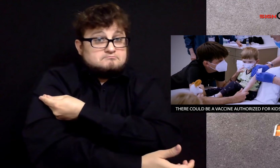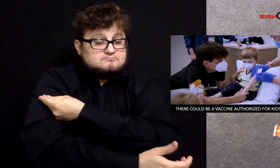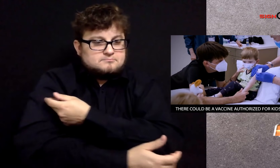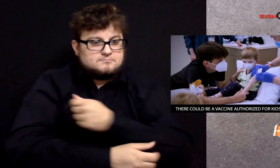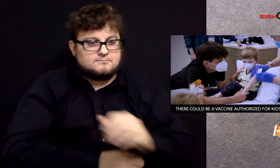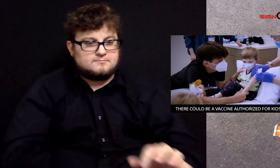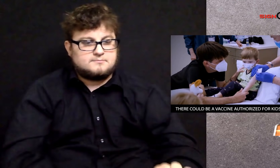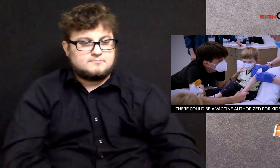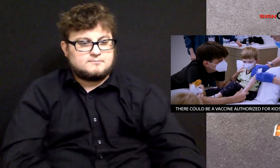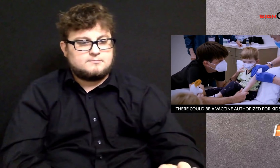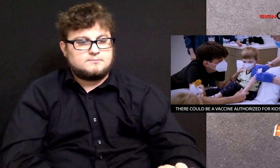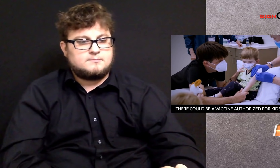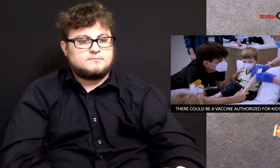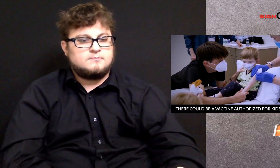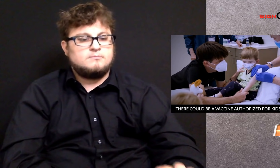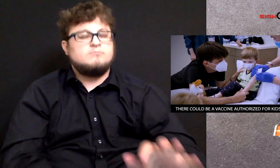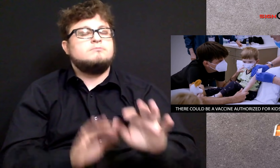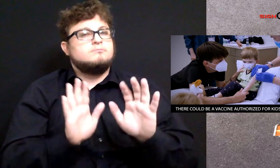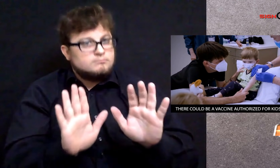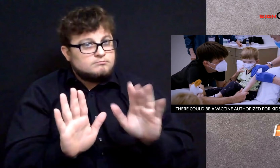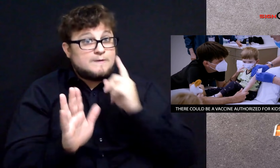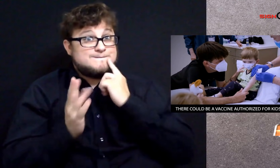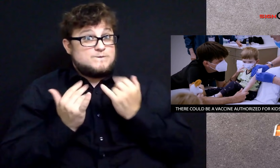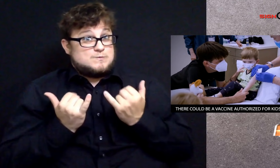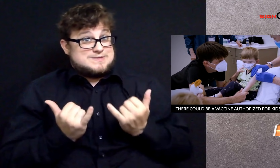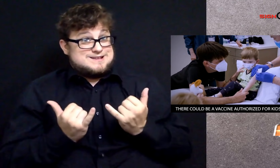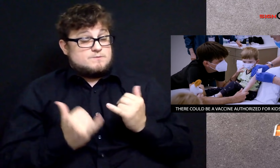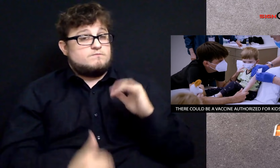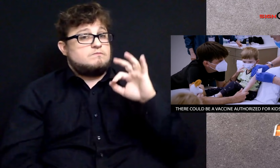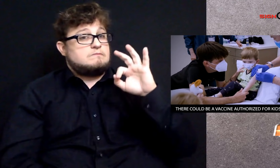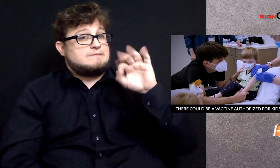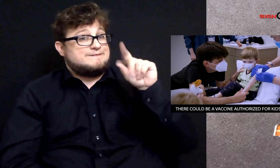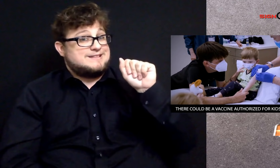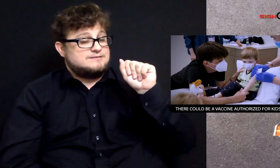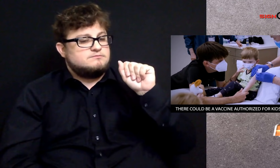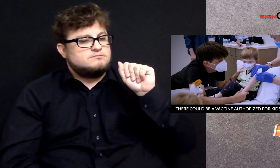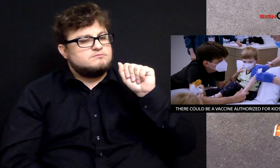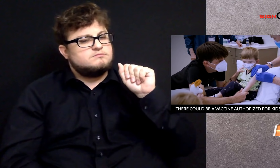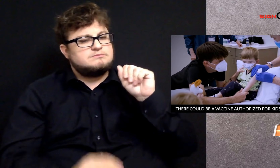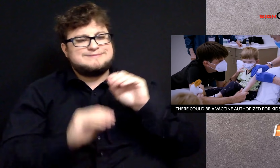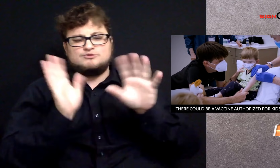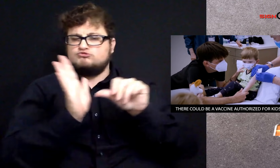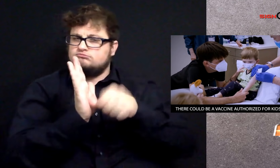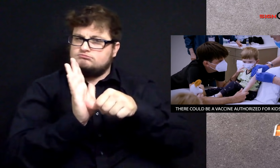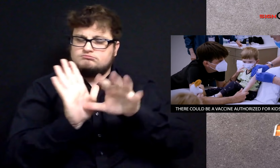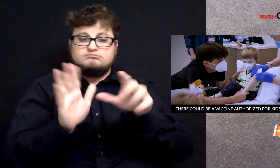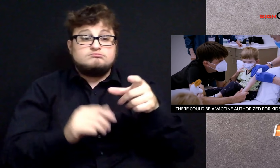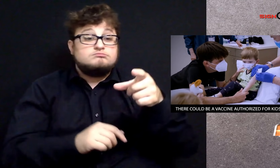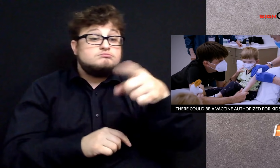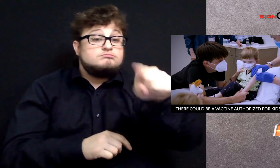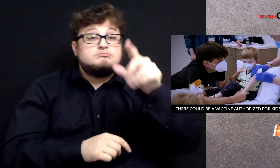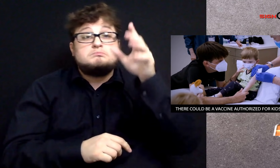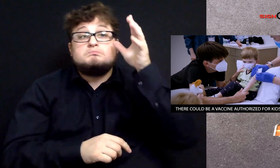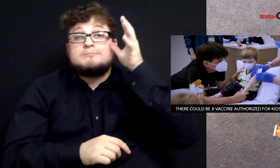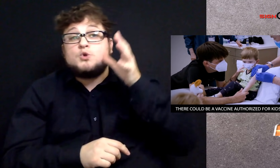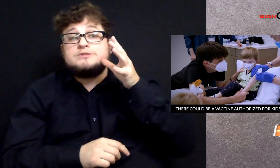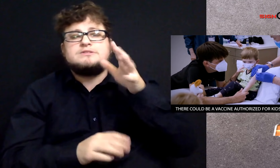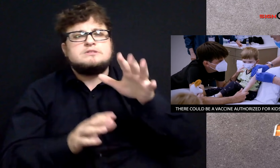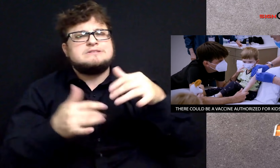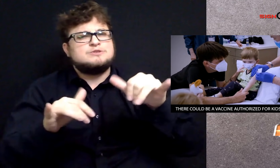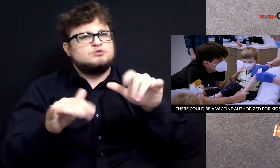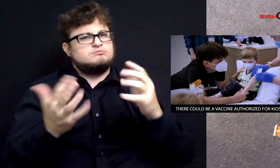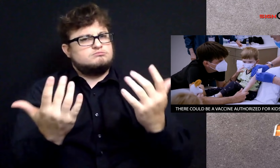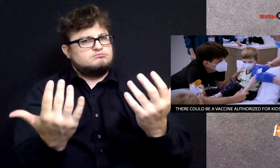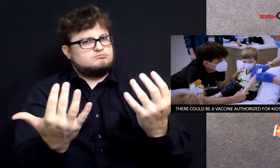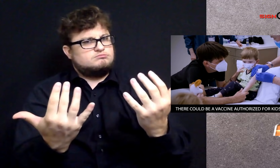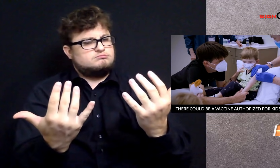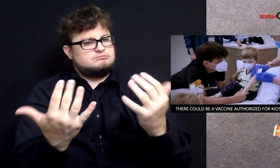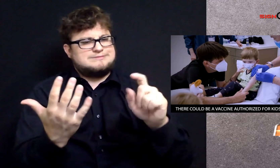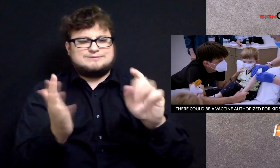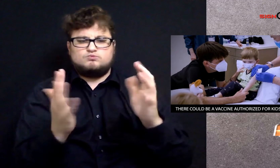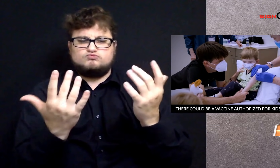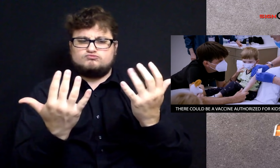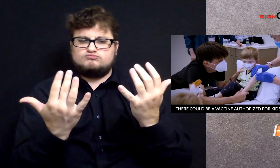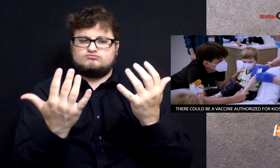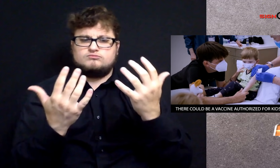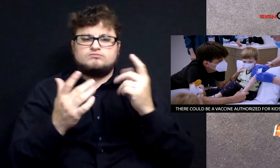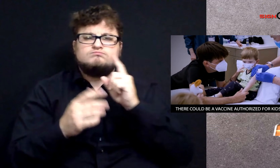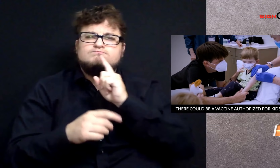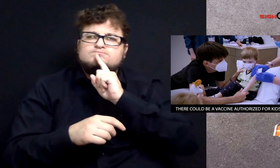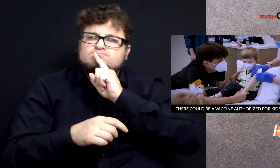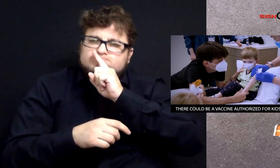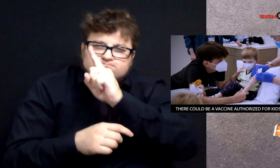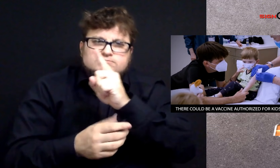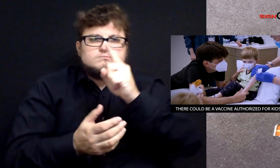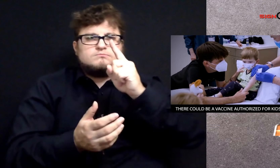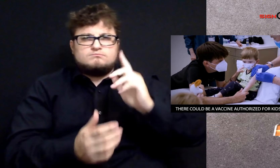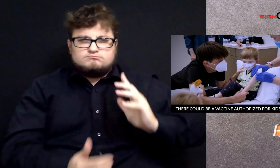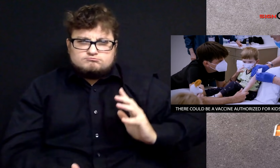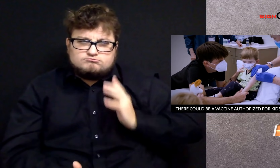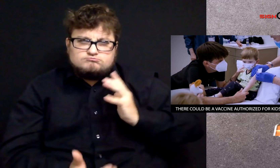can submit it for emergency use authorization in the meantime the FDA has made it clear